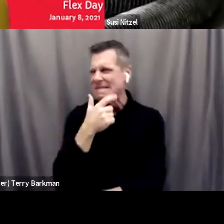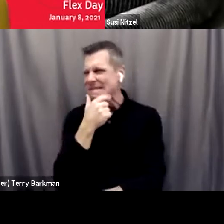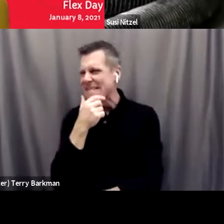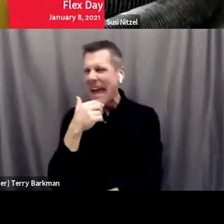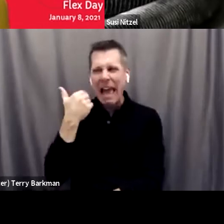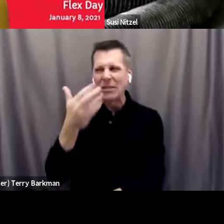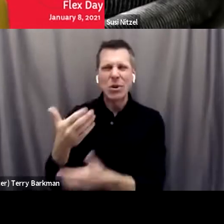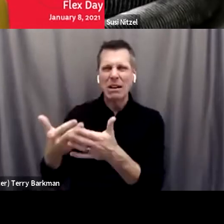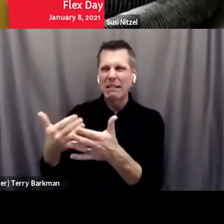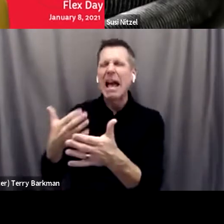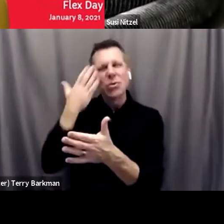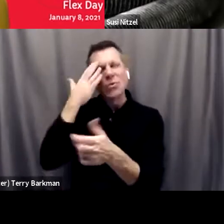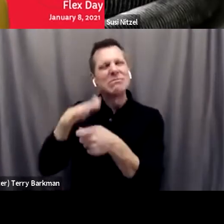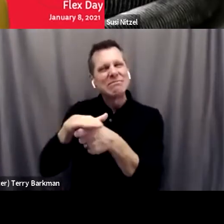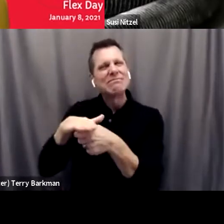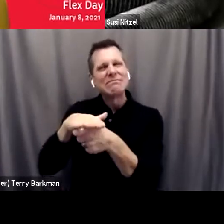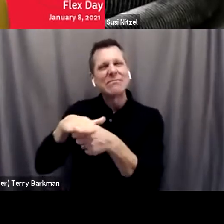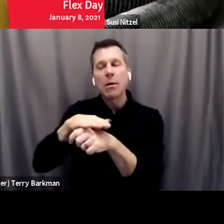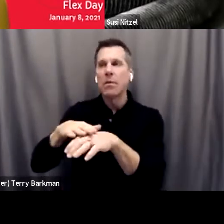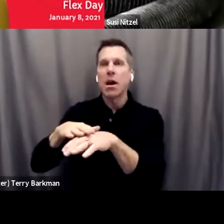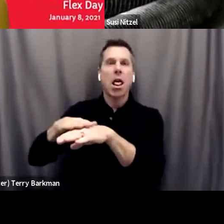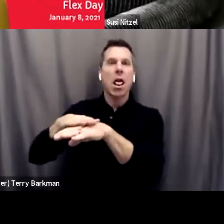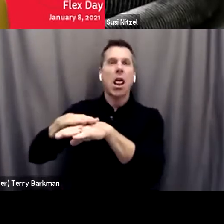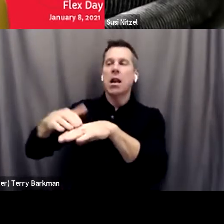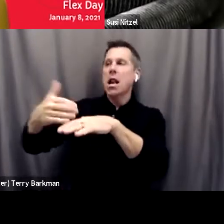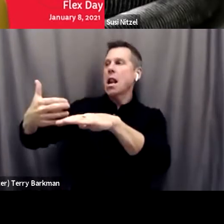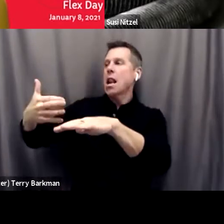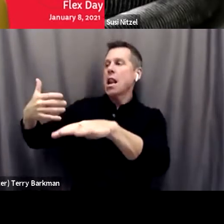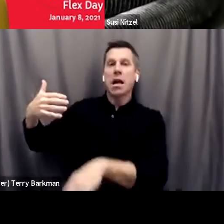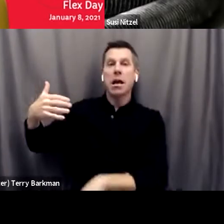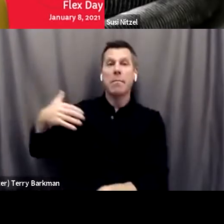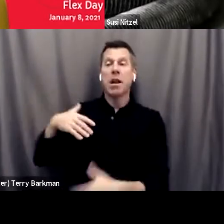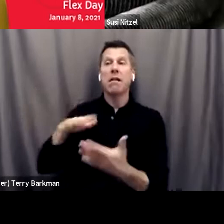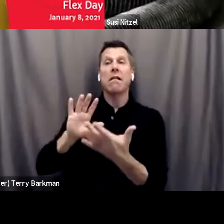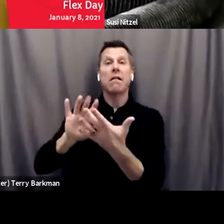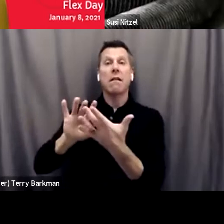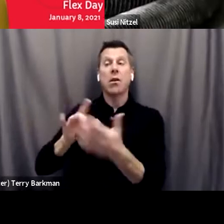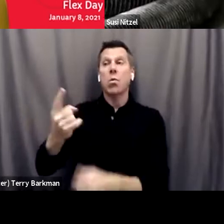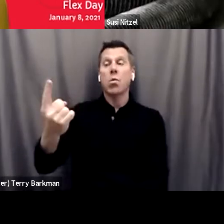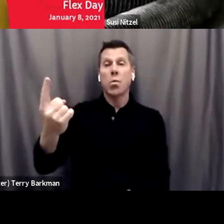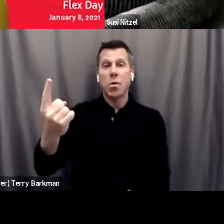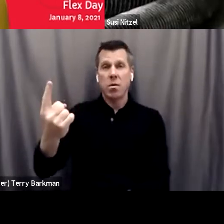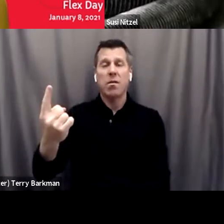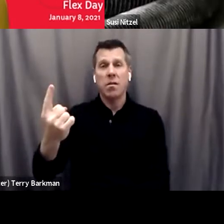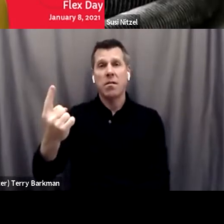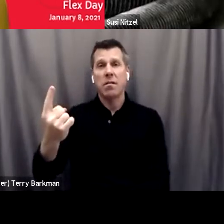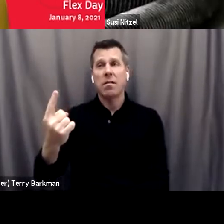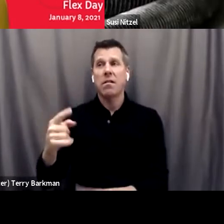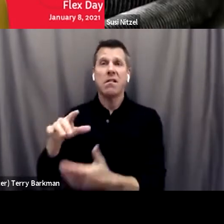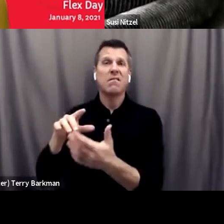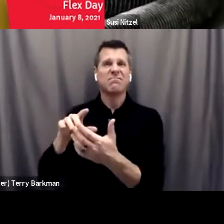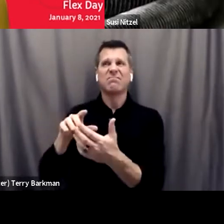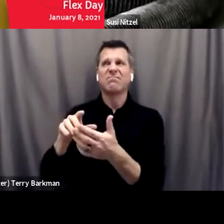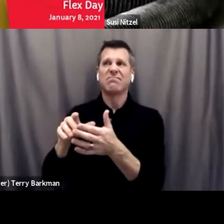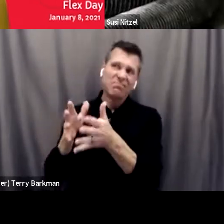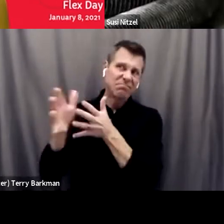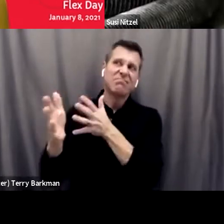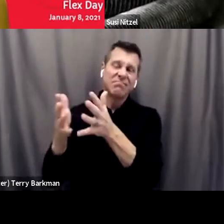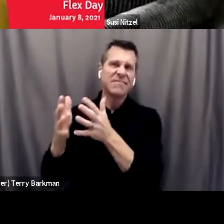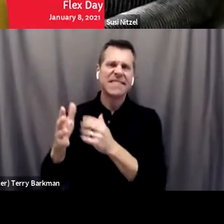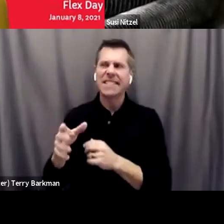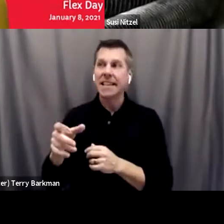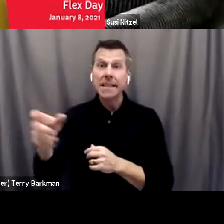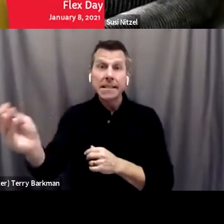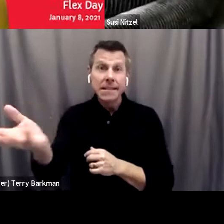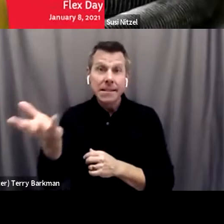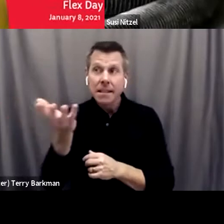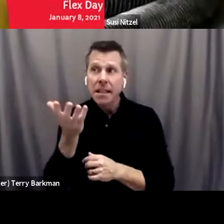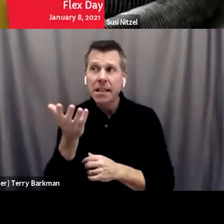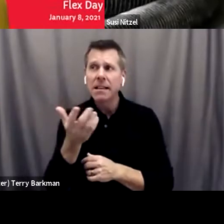admissions and records. And when I got in touch with one of my contacts in admissions and record, she had said, you know, you can't